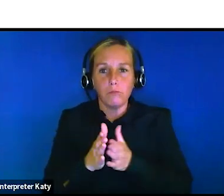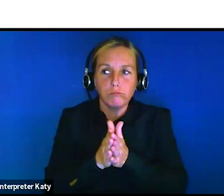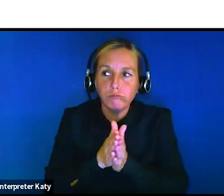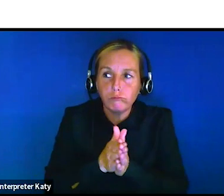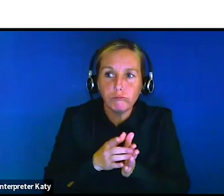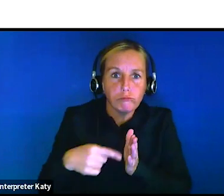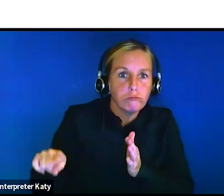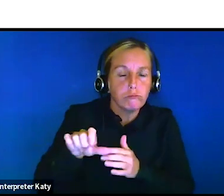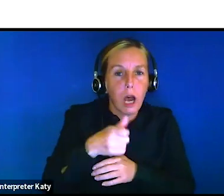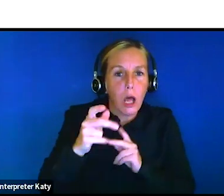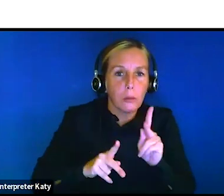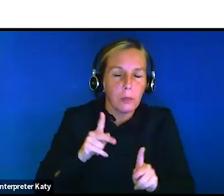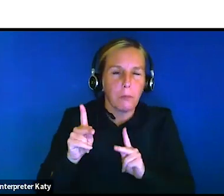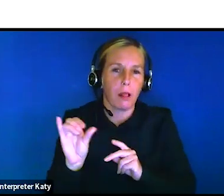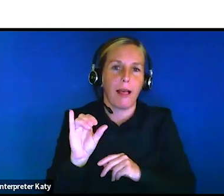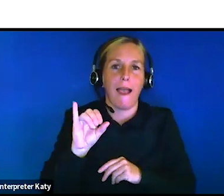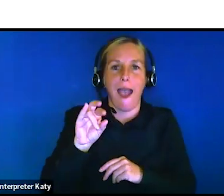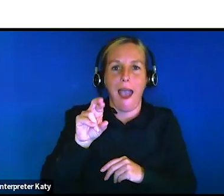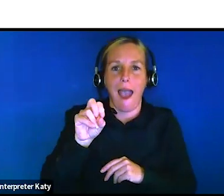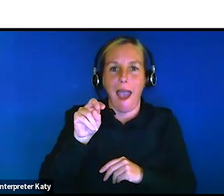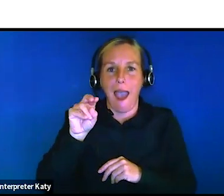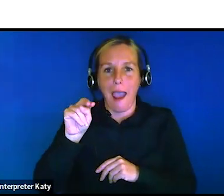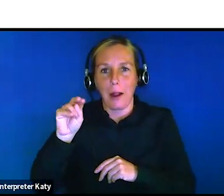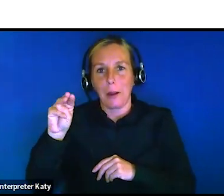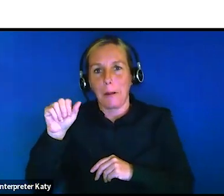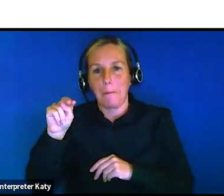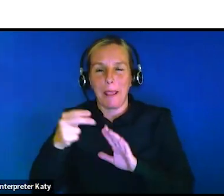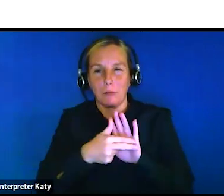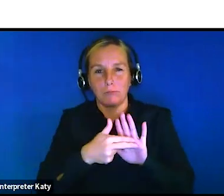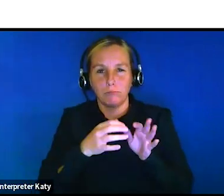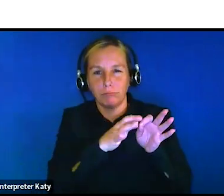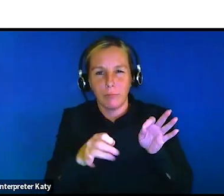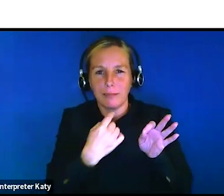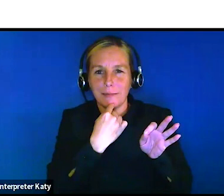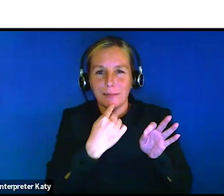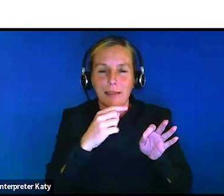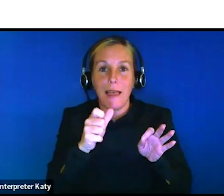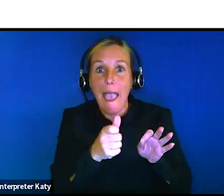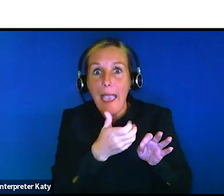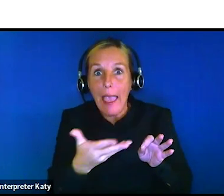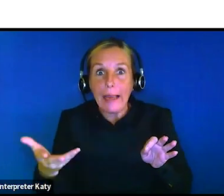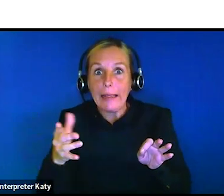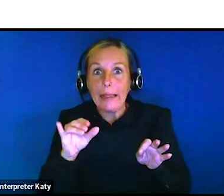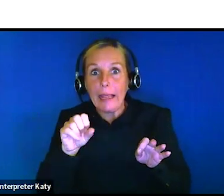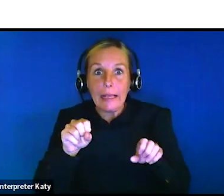slogan says, "Anything is possible." And as Dick Hoyt said,